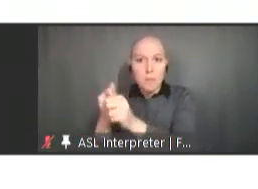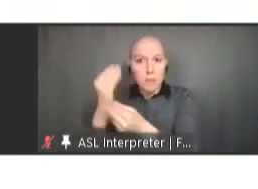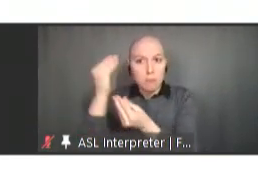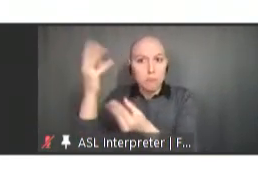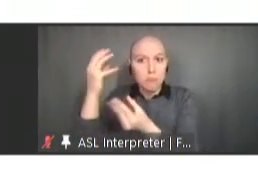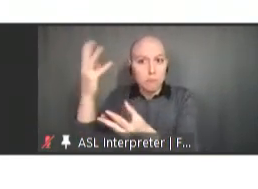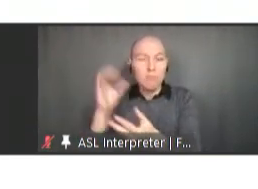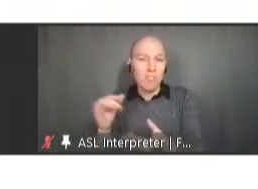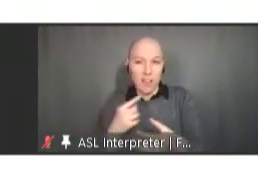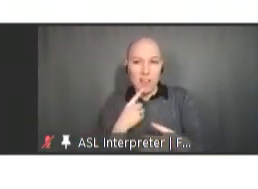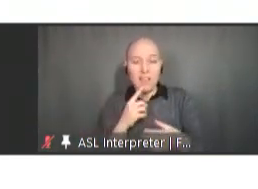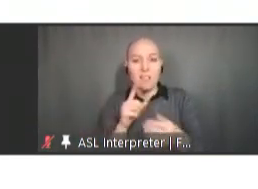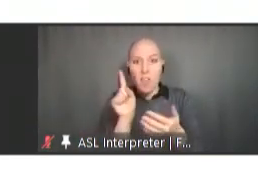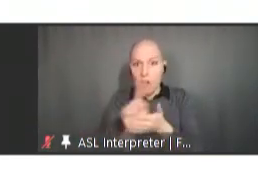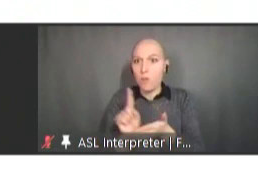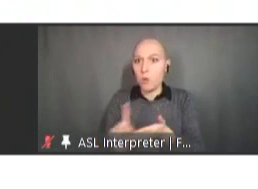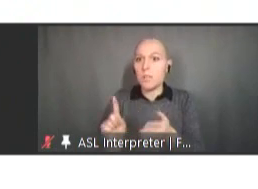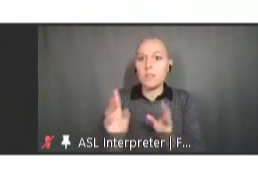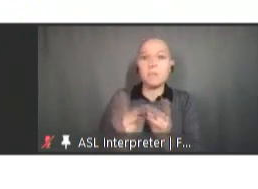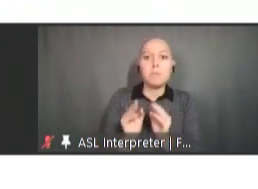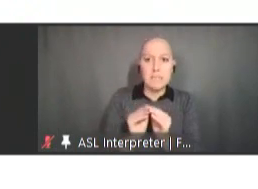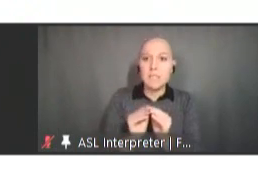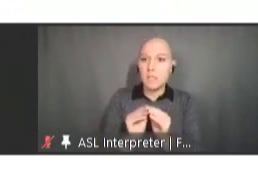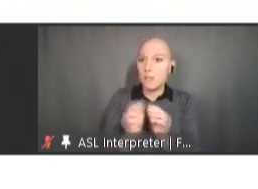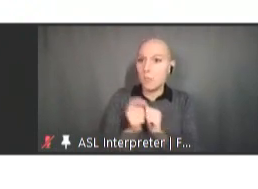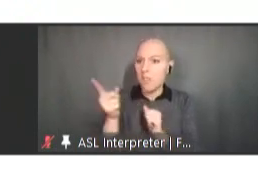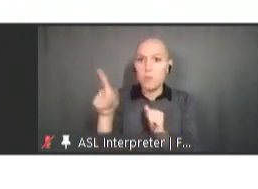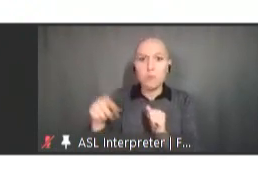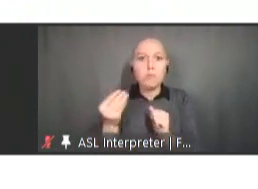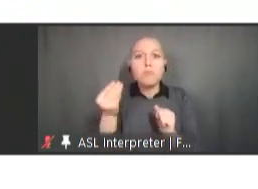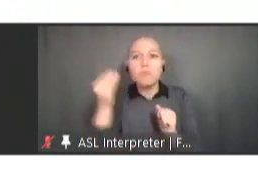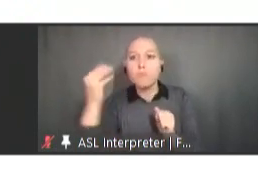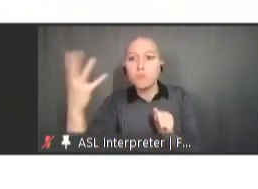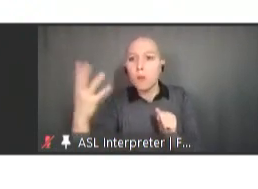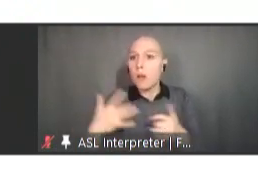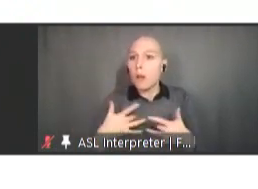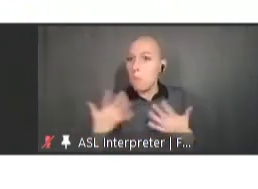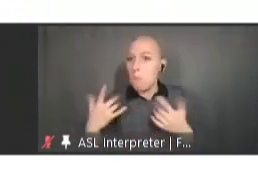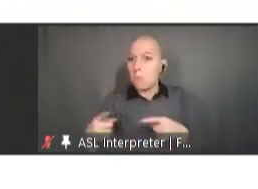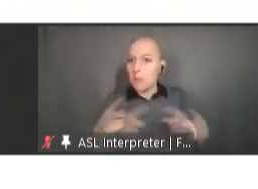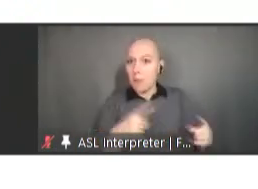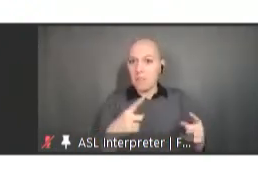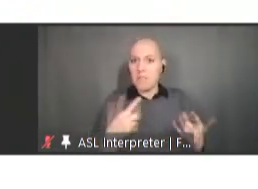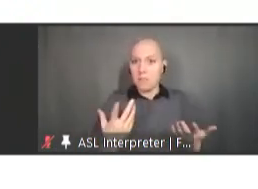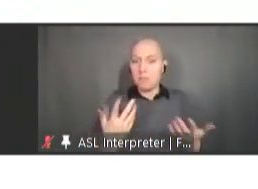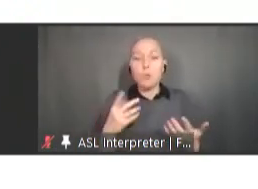just to update them on the progress that we're making. So, they're very much aware of this. Tim Cooke: Great. Thanks, Chris.